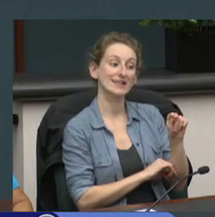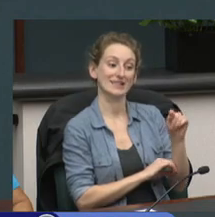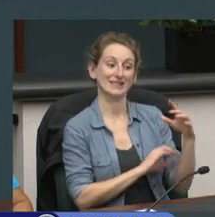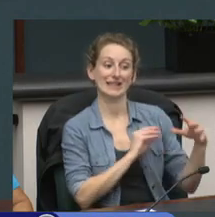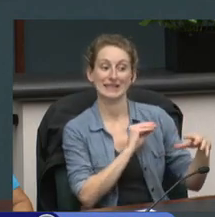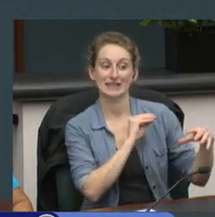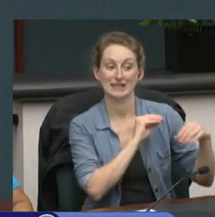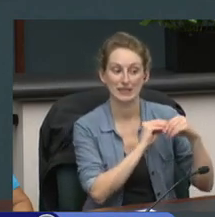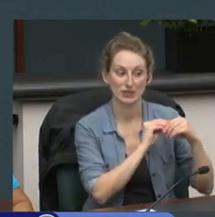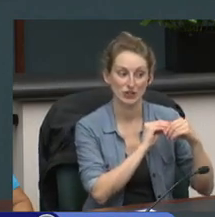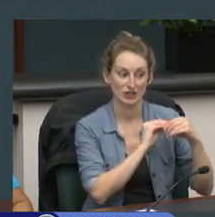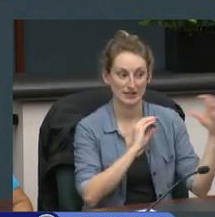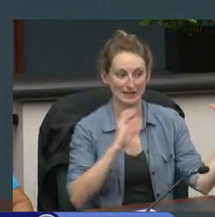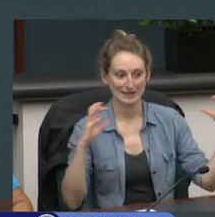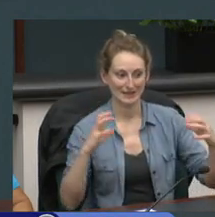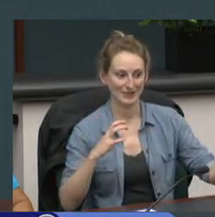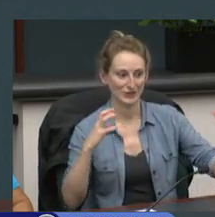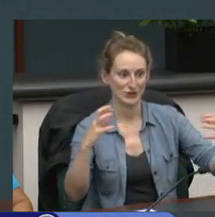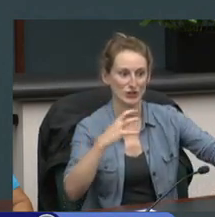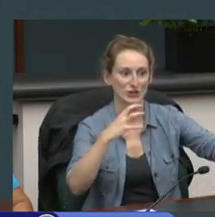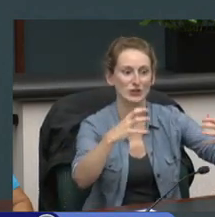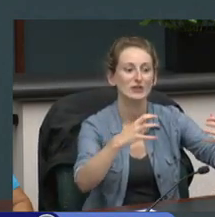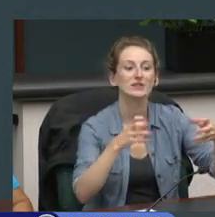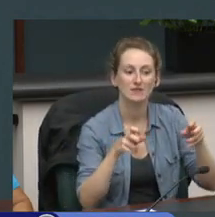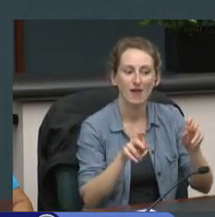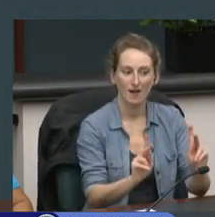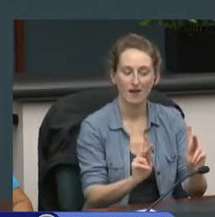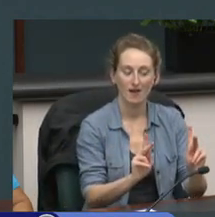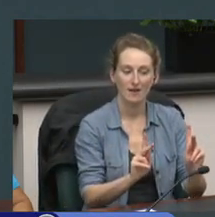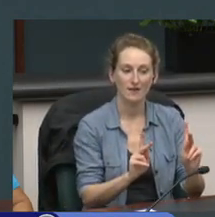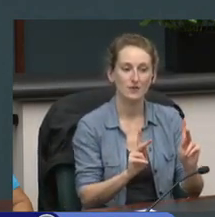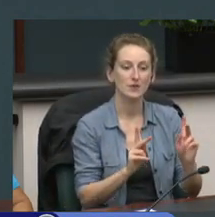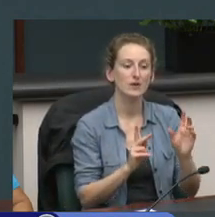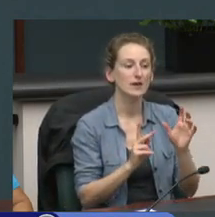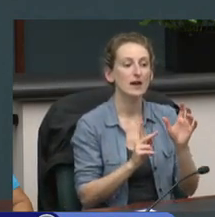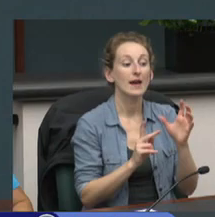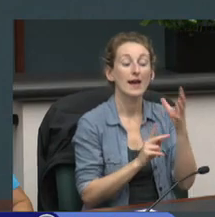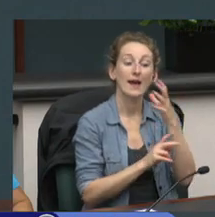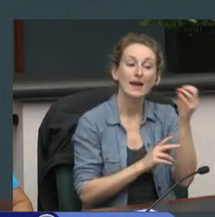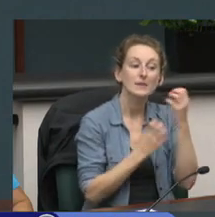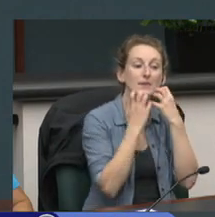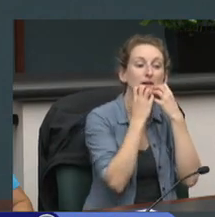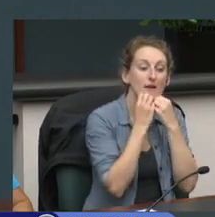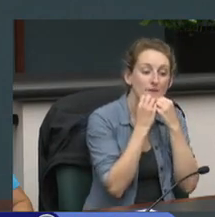fact in conservation districts they are not reviewed so you could make a duplex